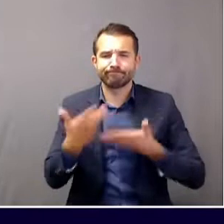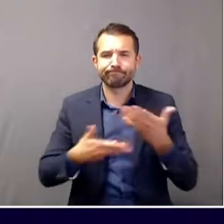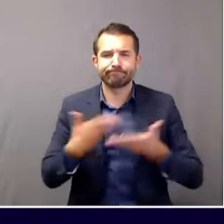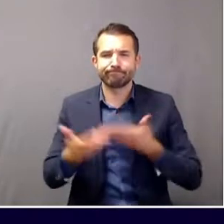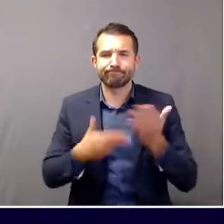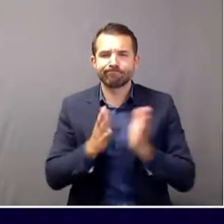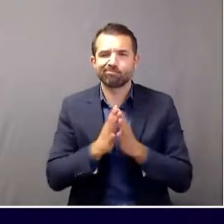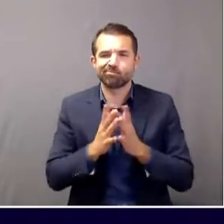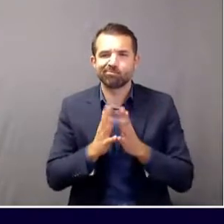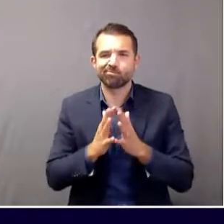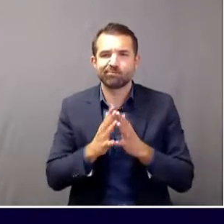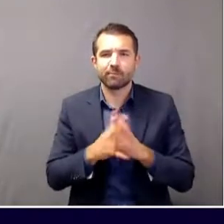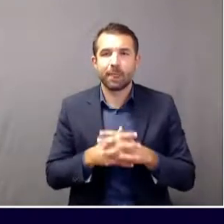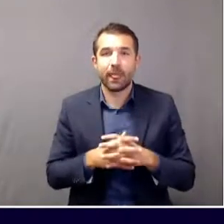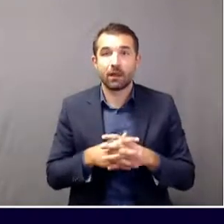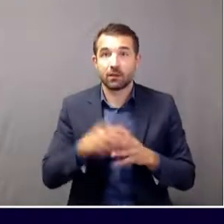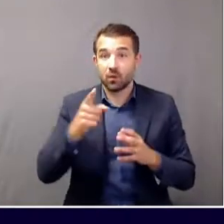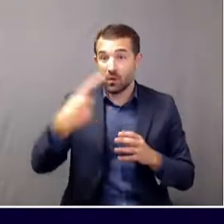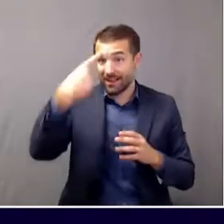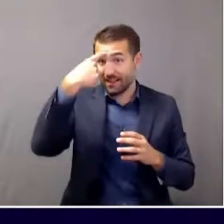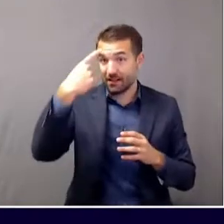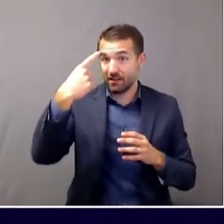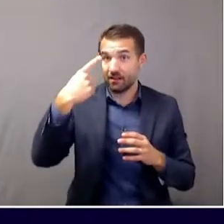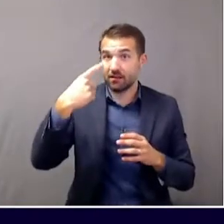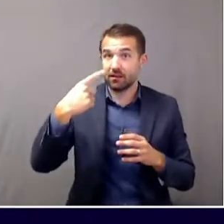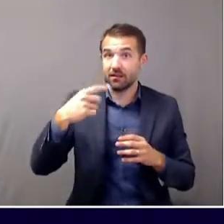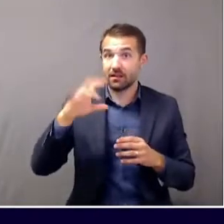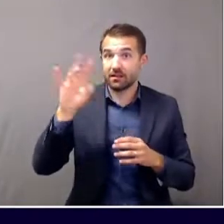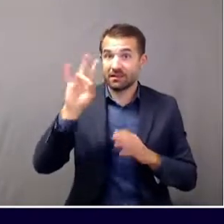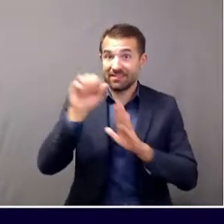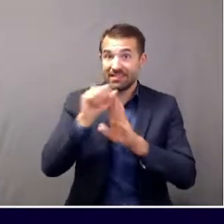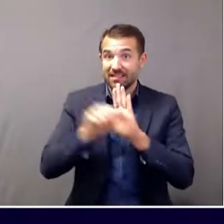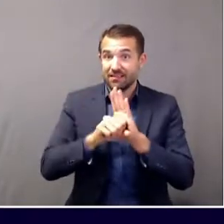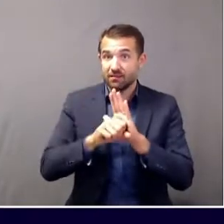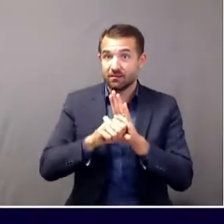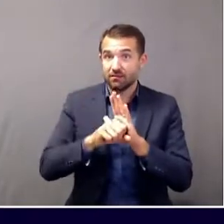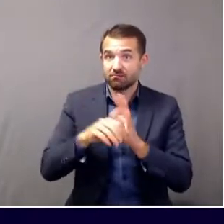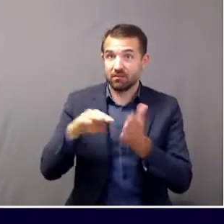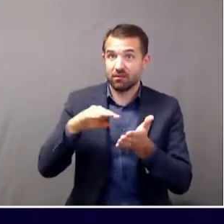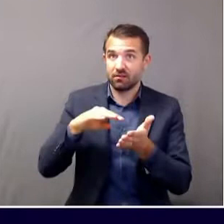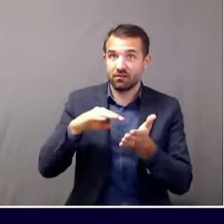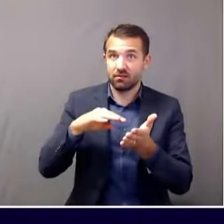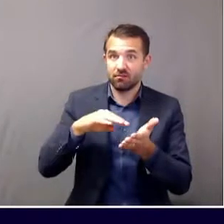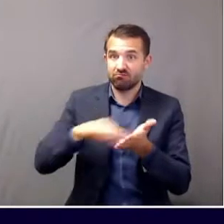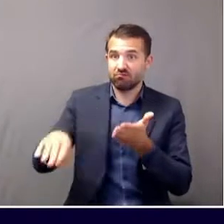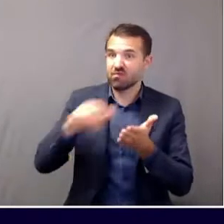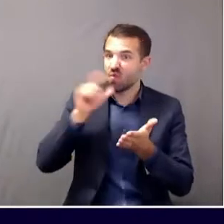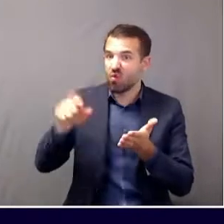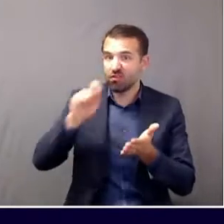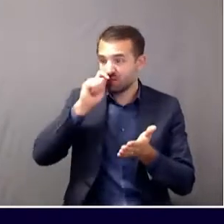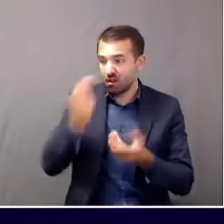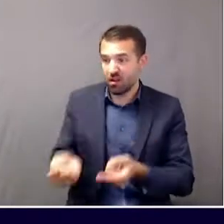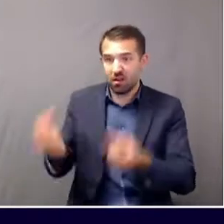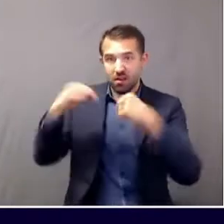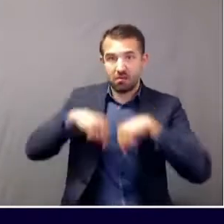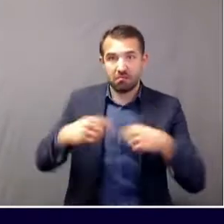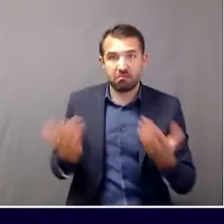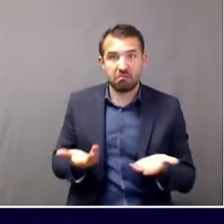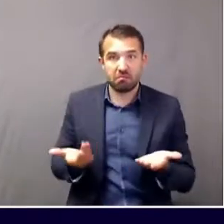of these travel restrictions and then just if I can very quickly